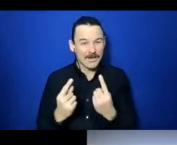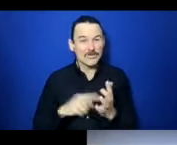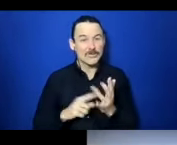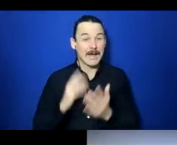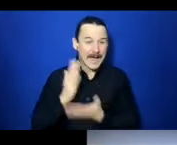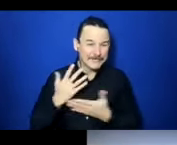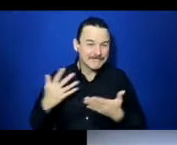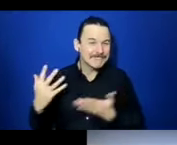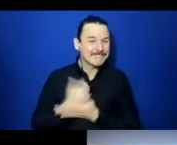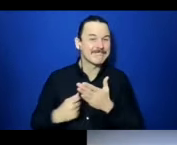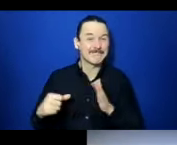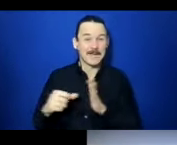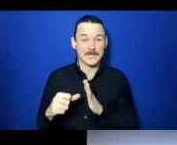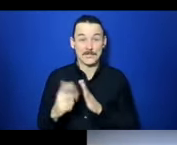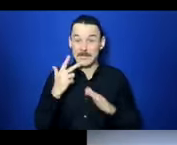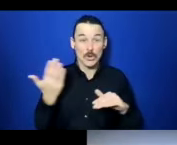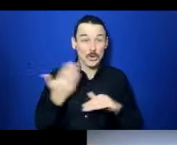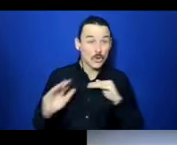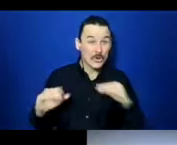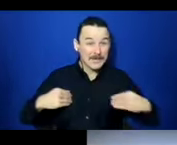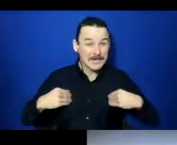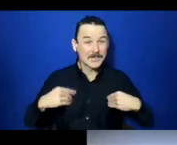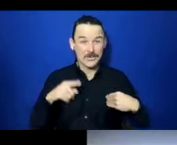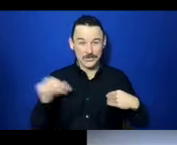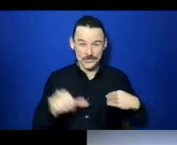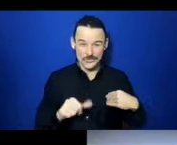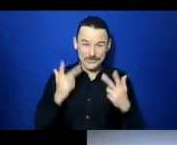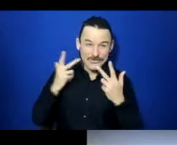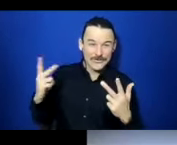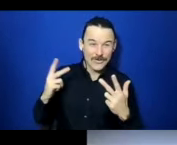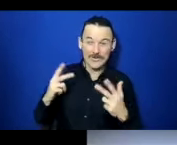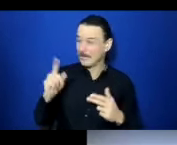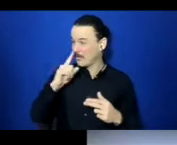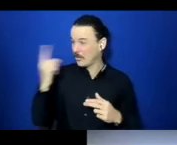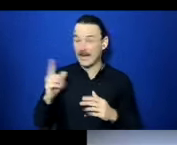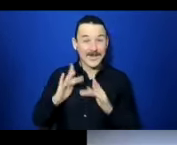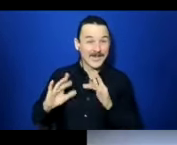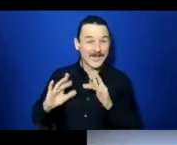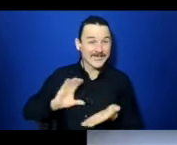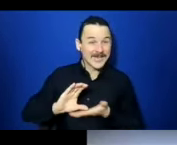show the VCs and your investors that you're one or two steps ahead of them right,